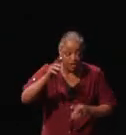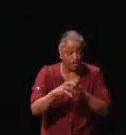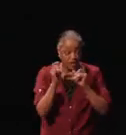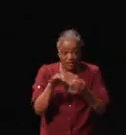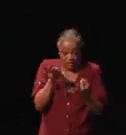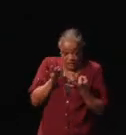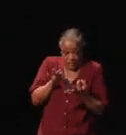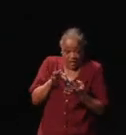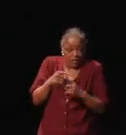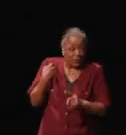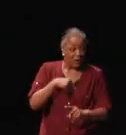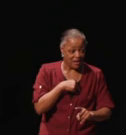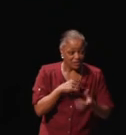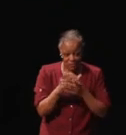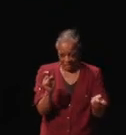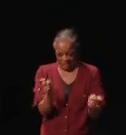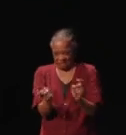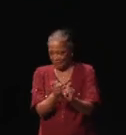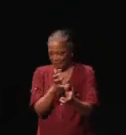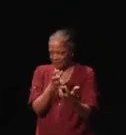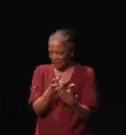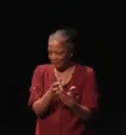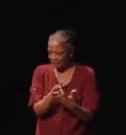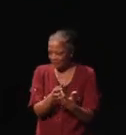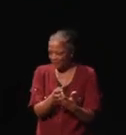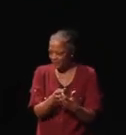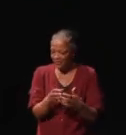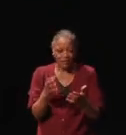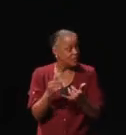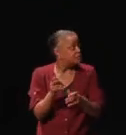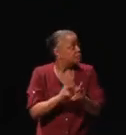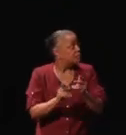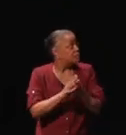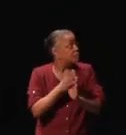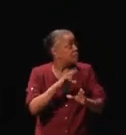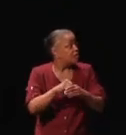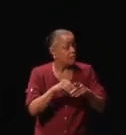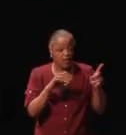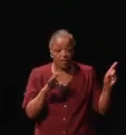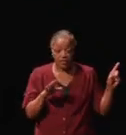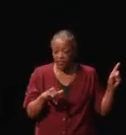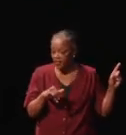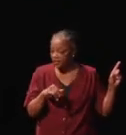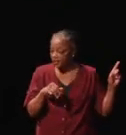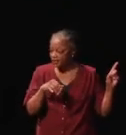So important to get people involved. This is Doha in Qatar.